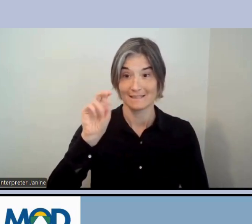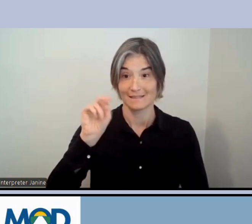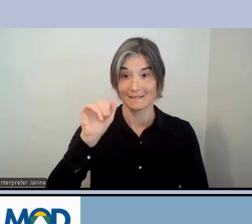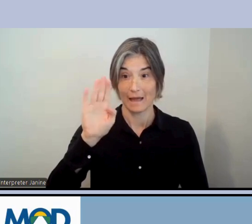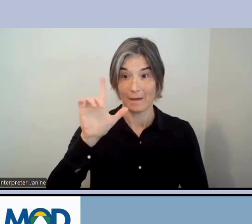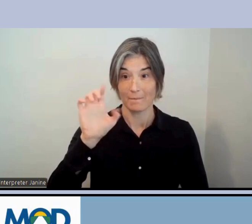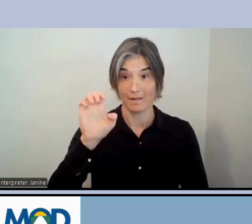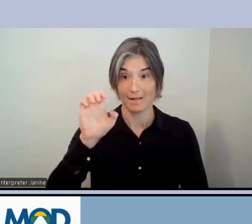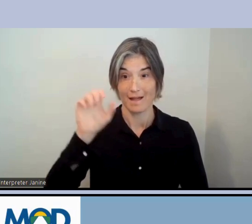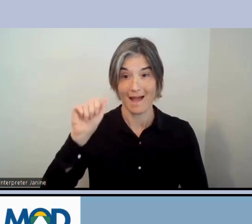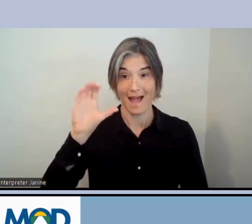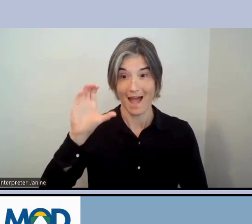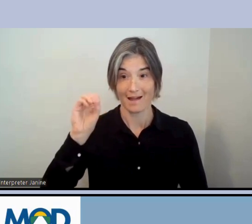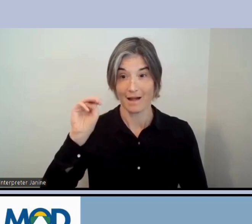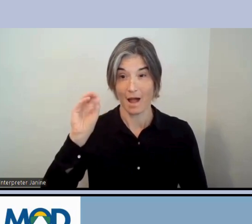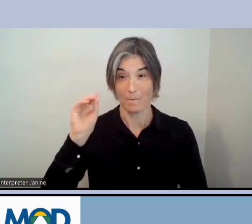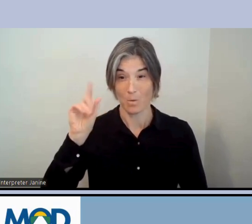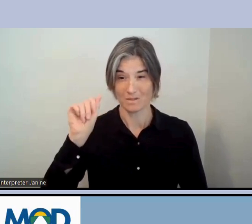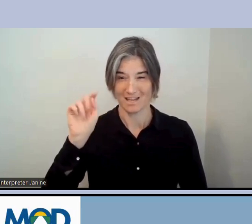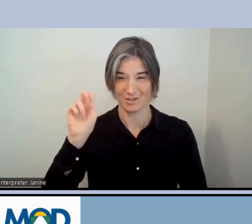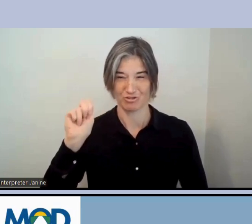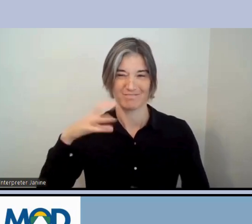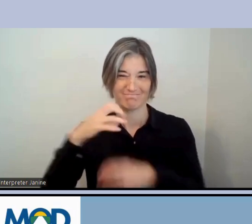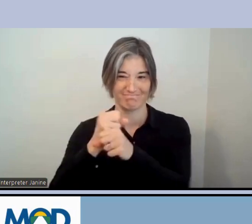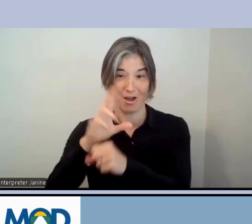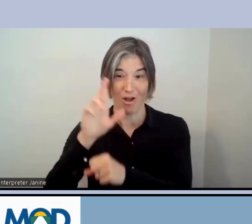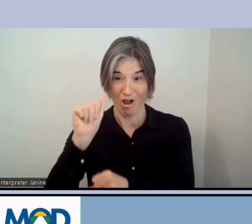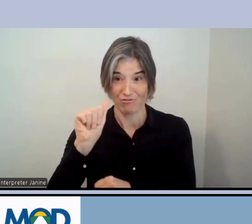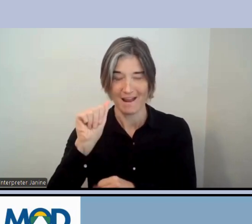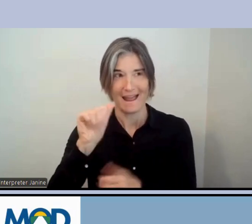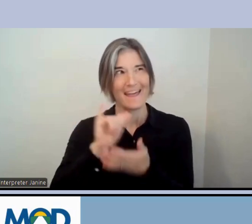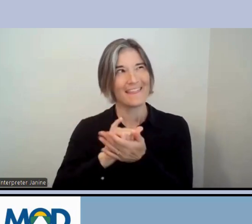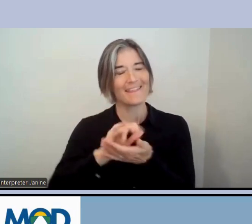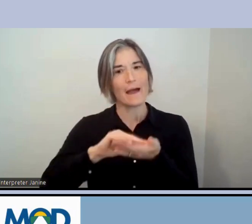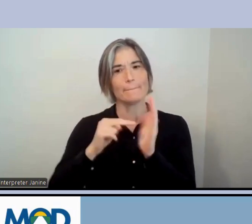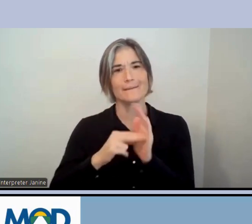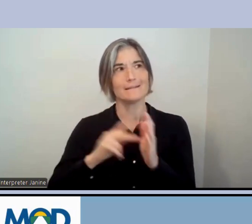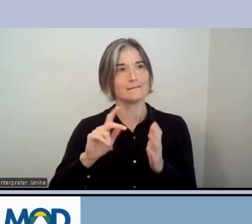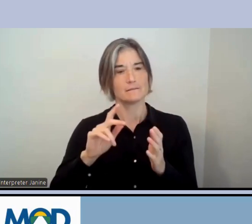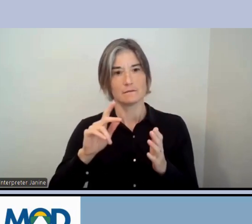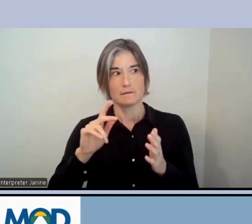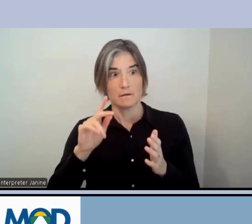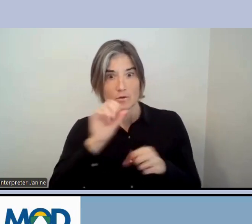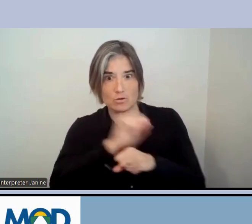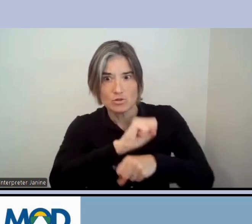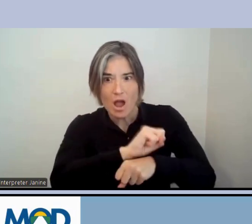or how things are done that removes a disability-related obstacle related to employment.